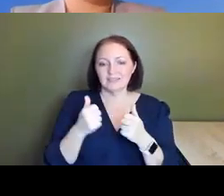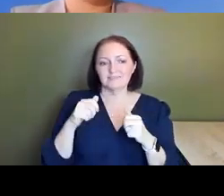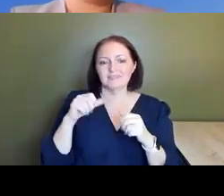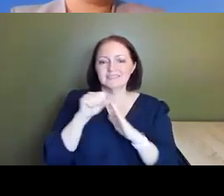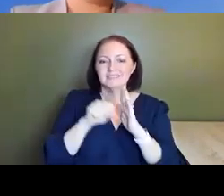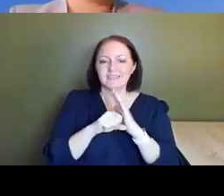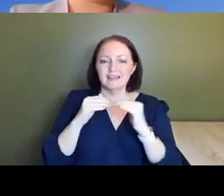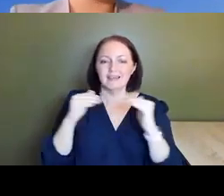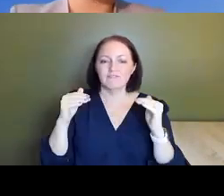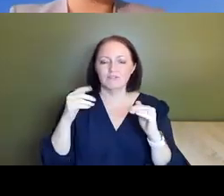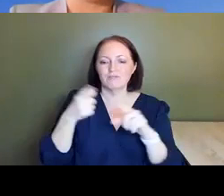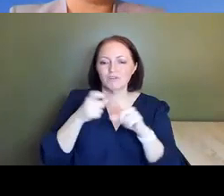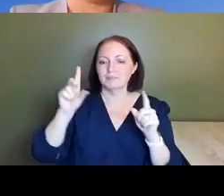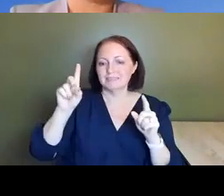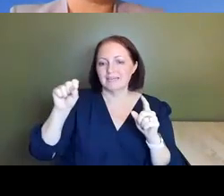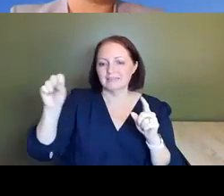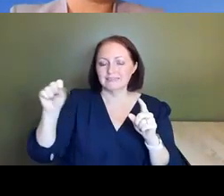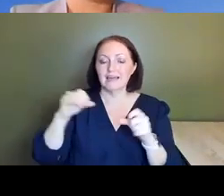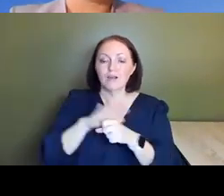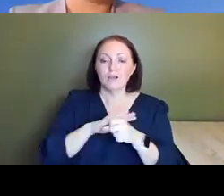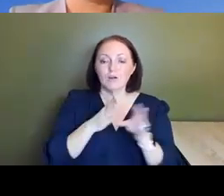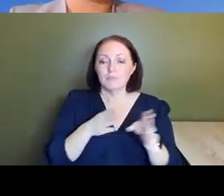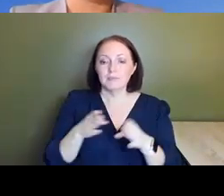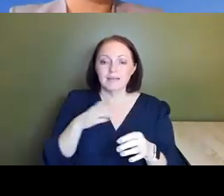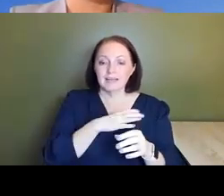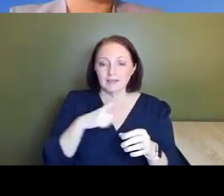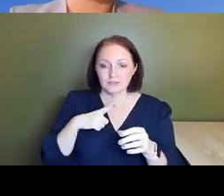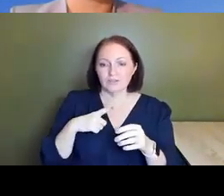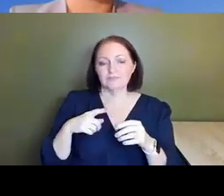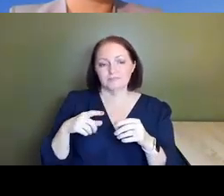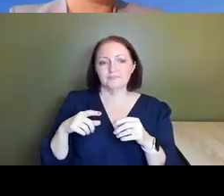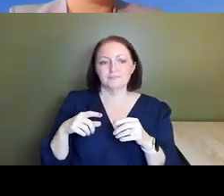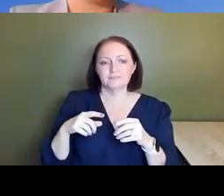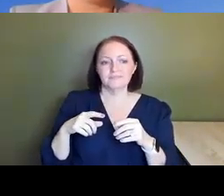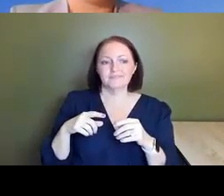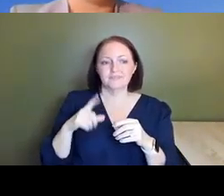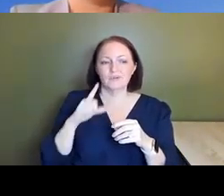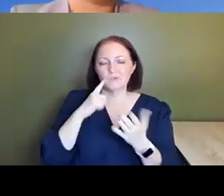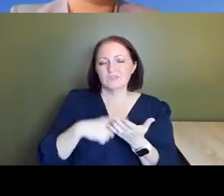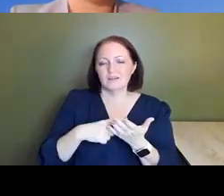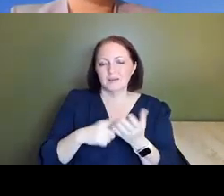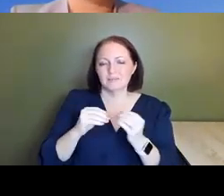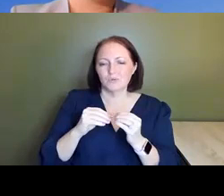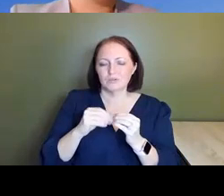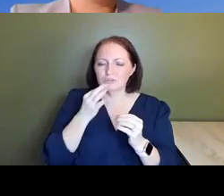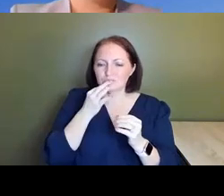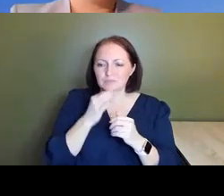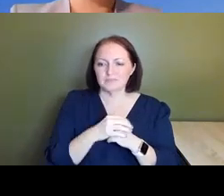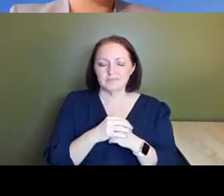by DSS and Local Planning Council which Nadirah from DSS will talk about in more detail shortly.